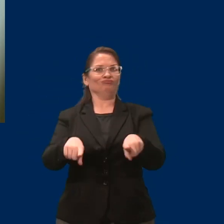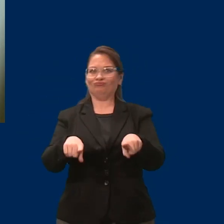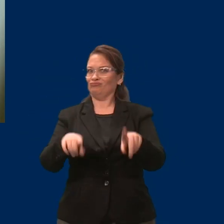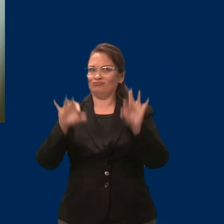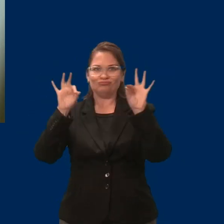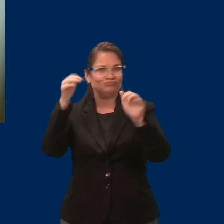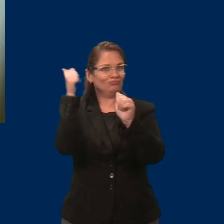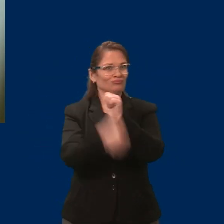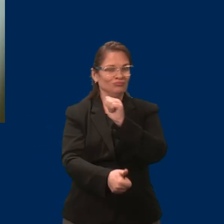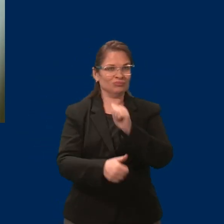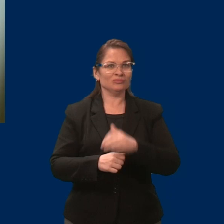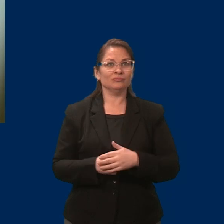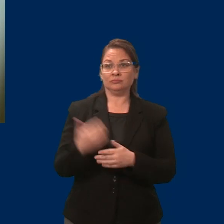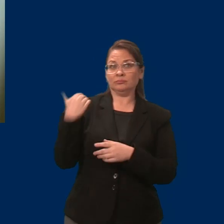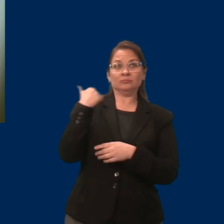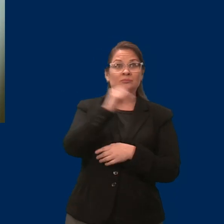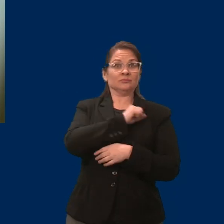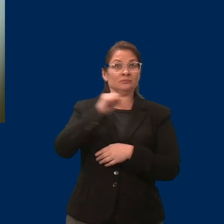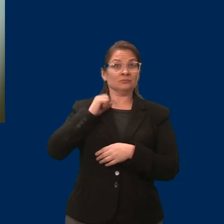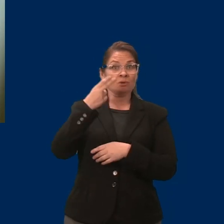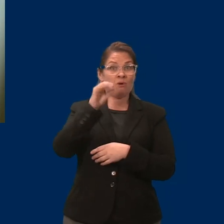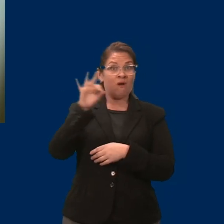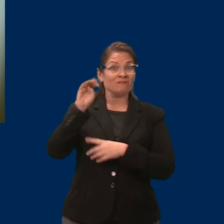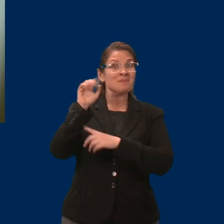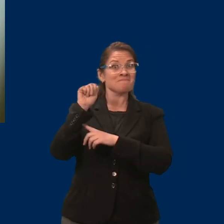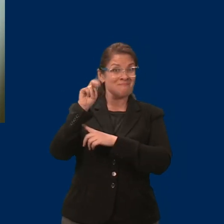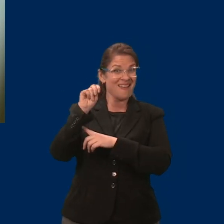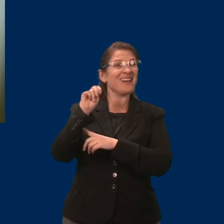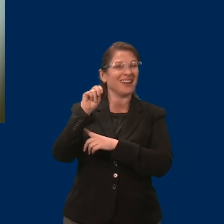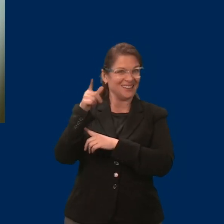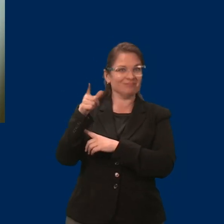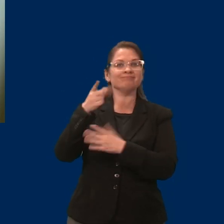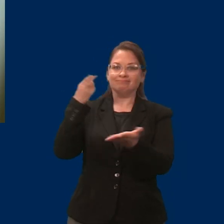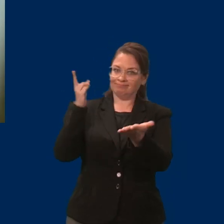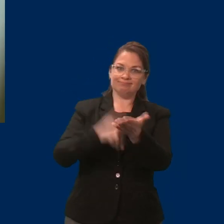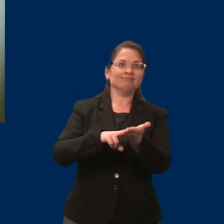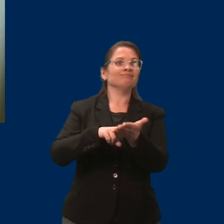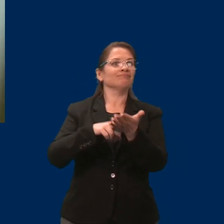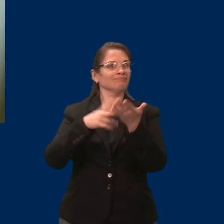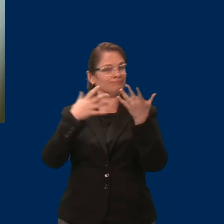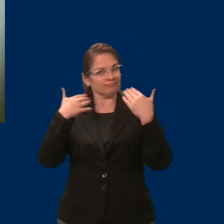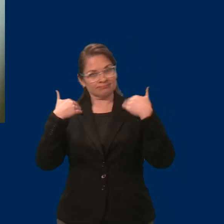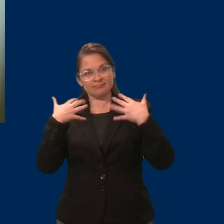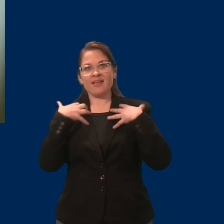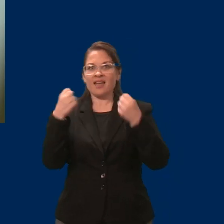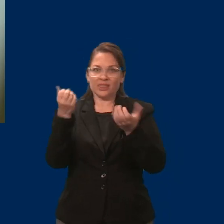He was on the Health and Human Services